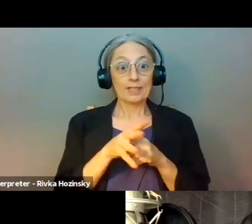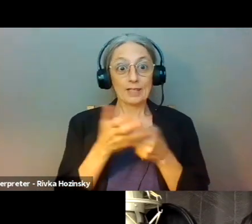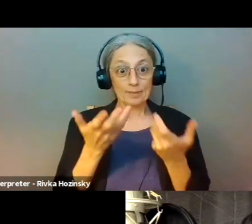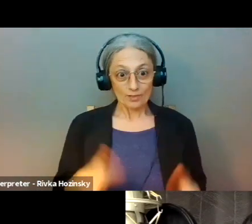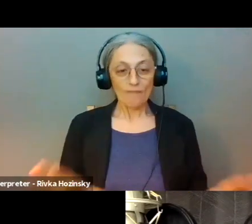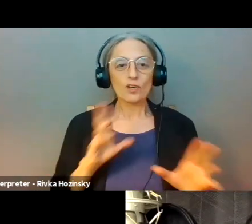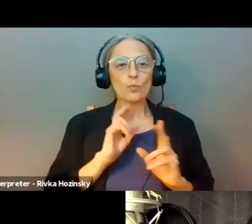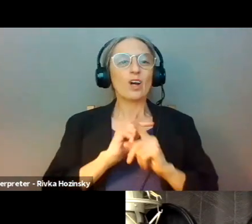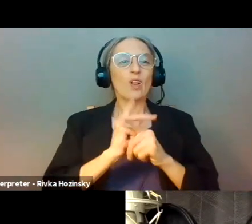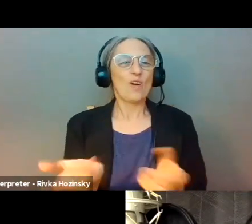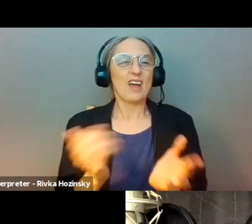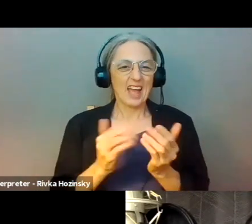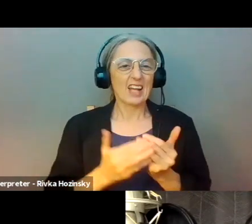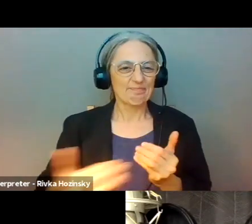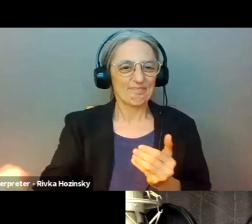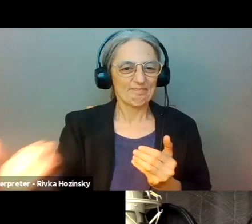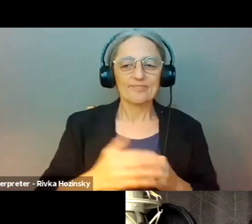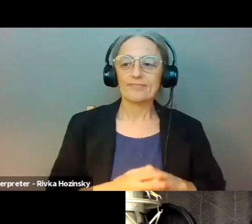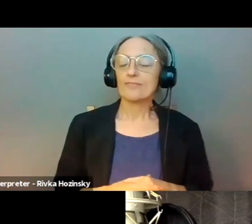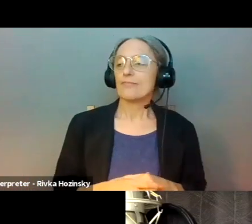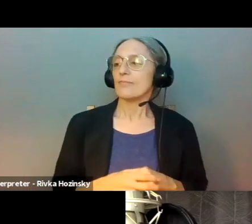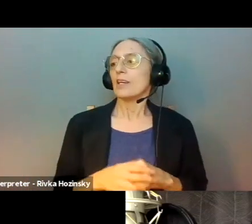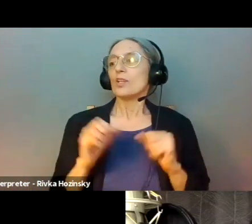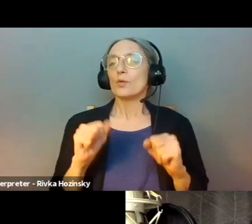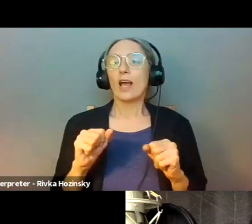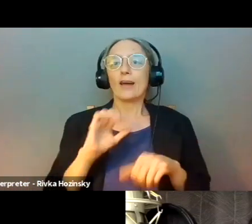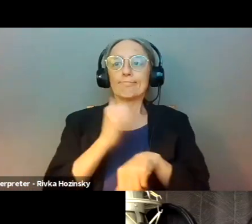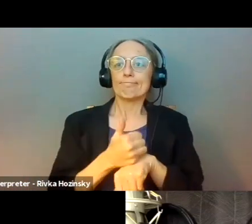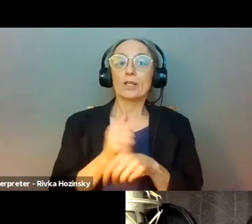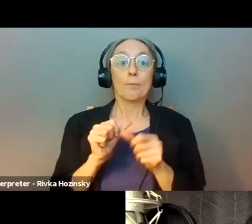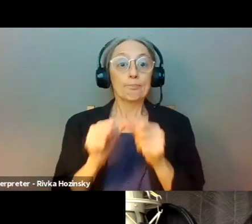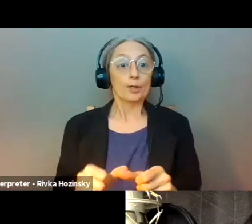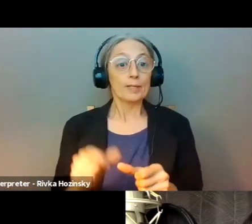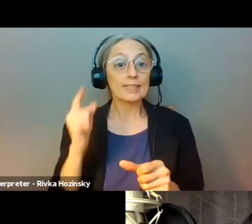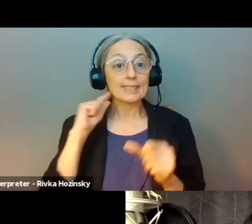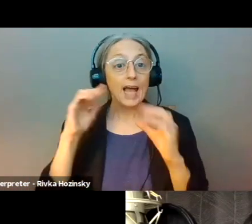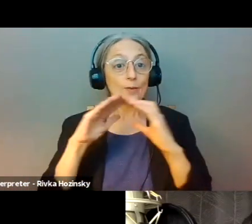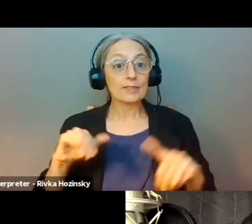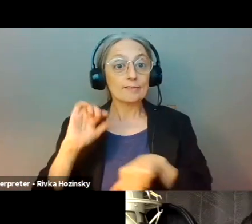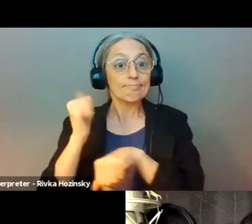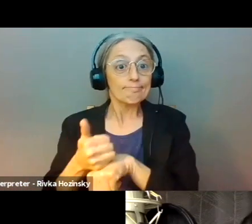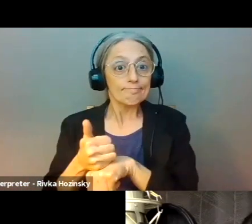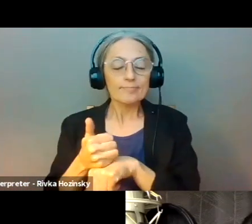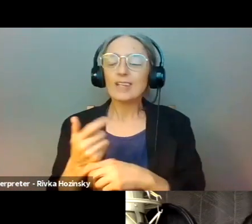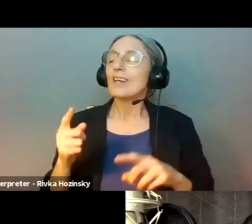And so really you can have either a permanent sound system. A lot of this is going over your assisted listening device.